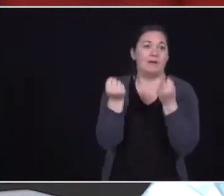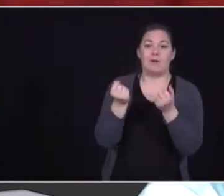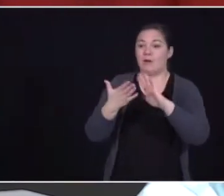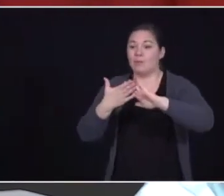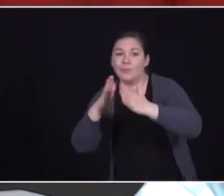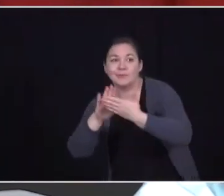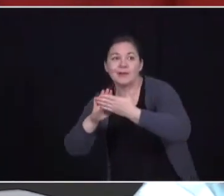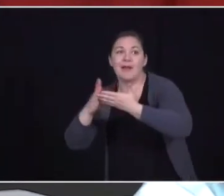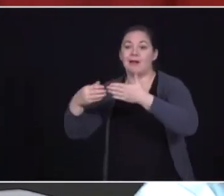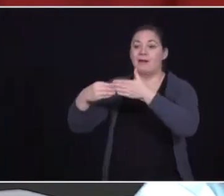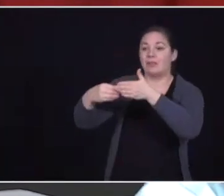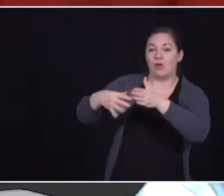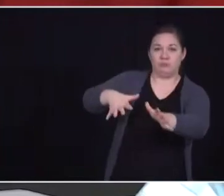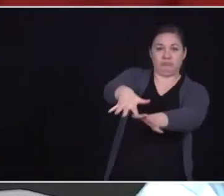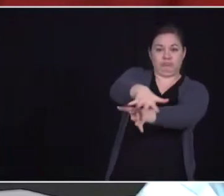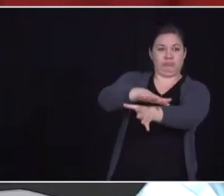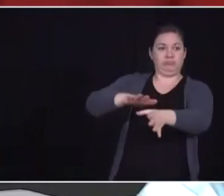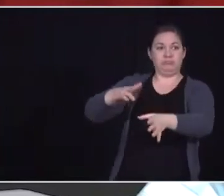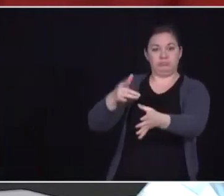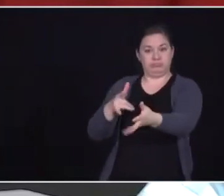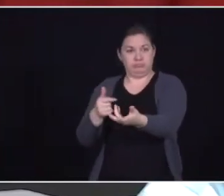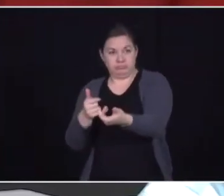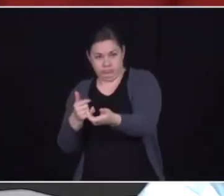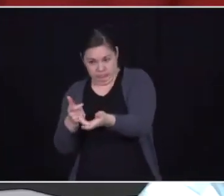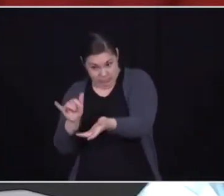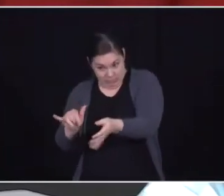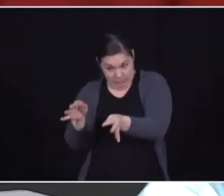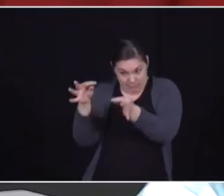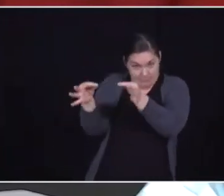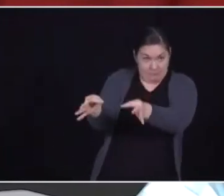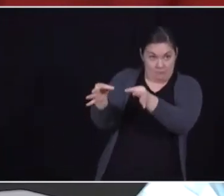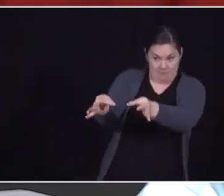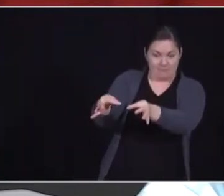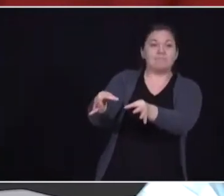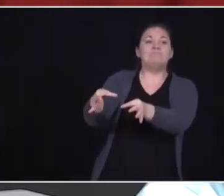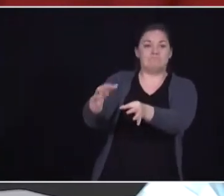the regional level based upon as Doctor Yaffe said from the provincial framework and because